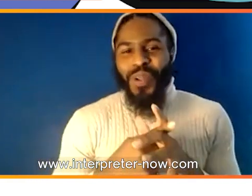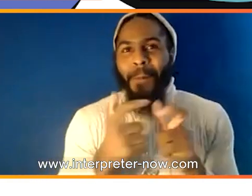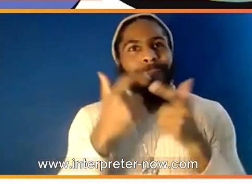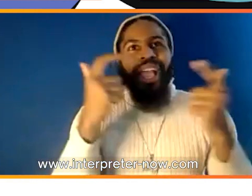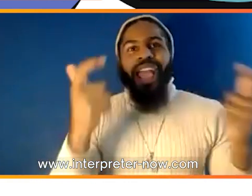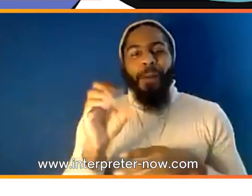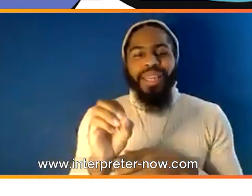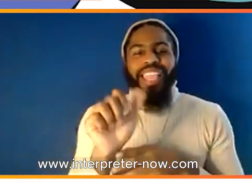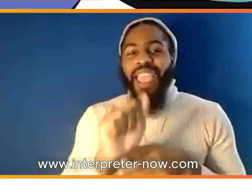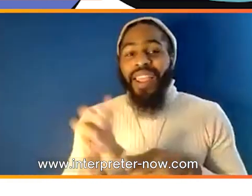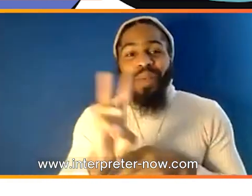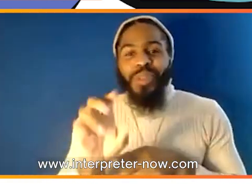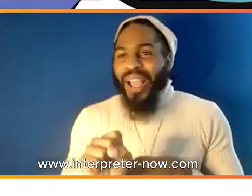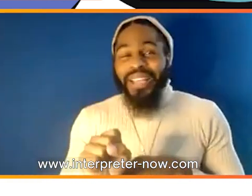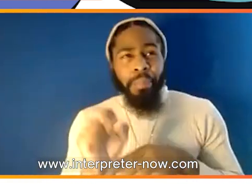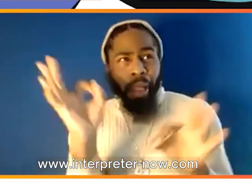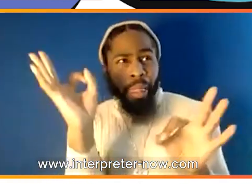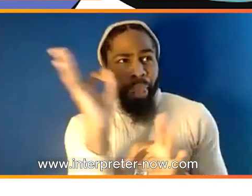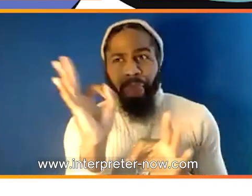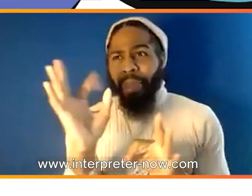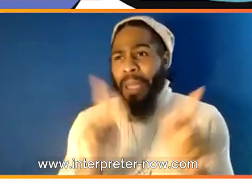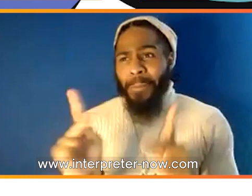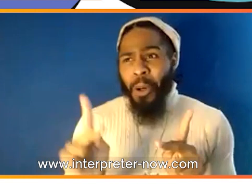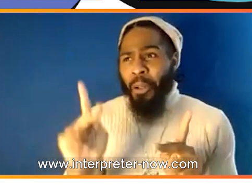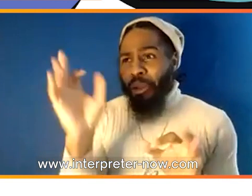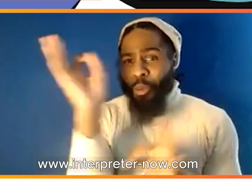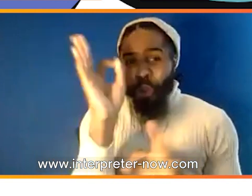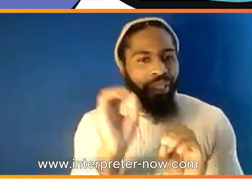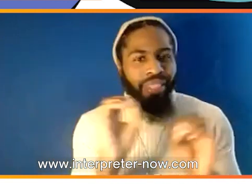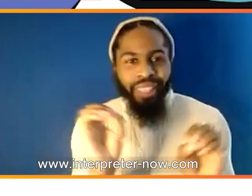of work. Didn't go anywhere, didn't know anybody. So I learned of the affinity group, the Women